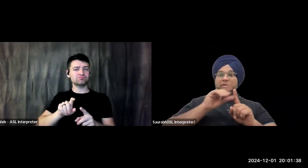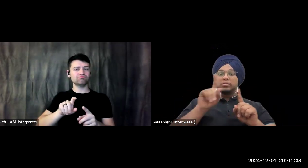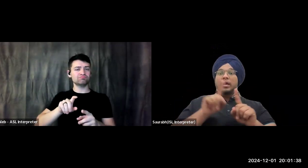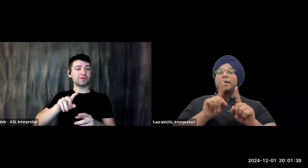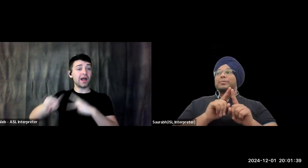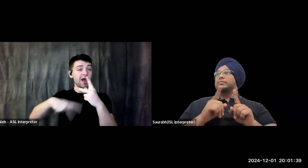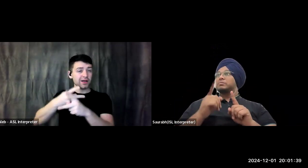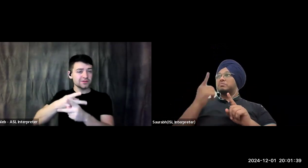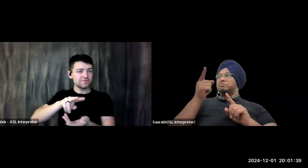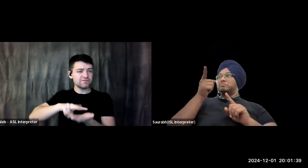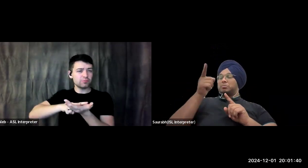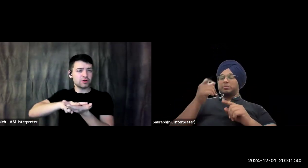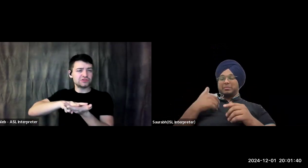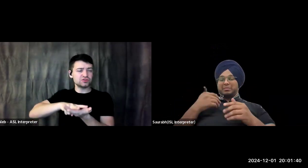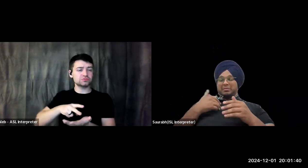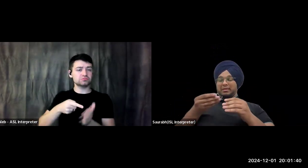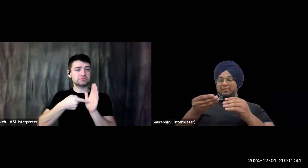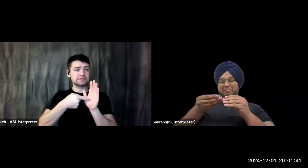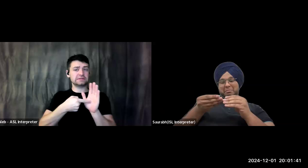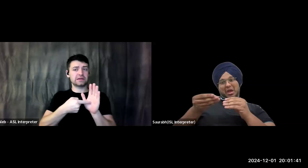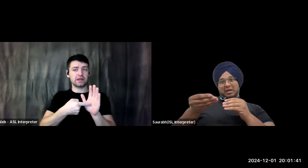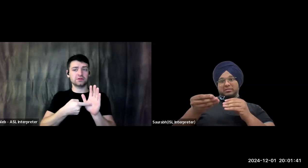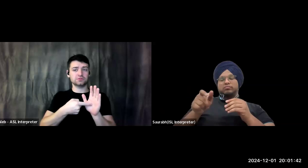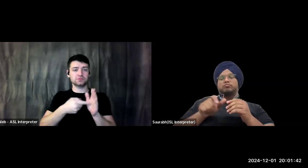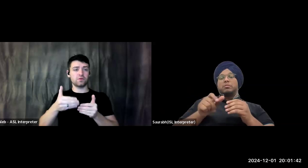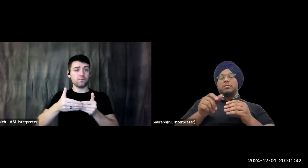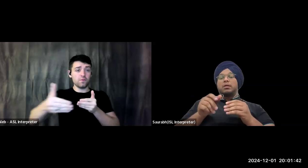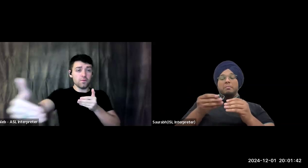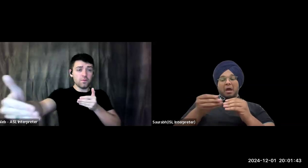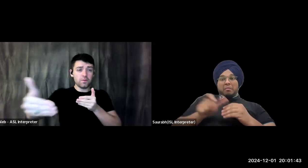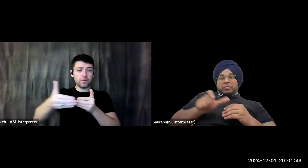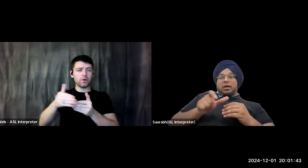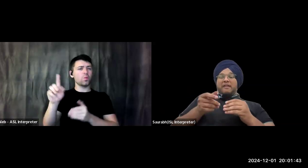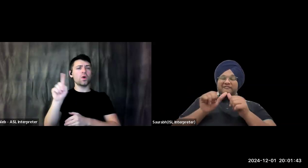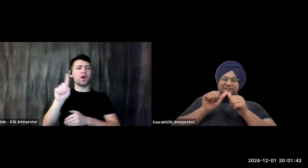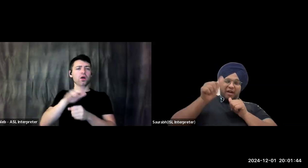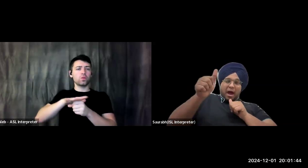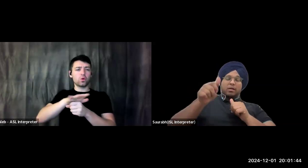where the obstacle is. is the obstacle to my left